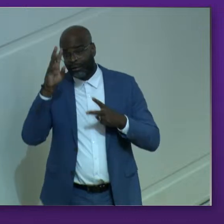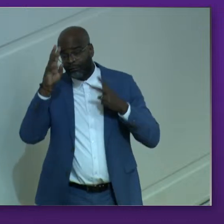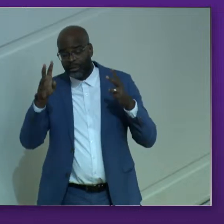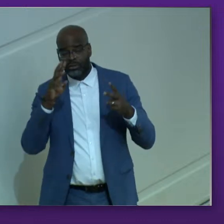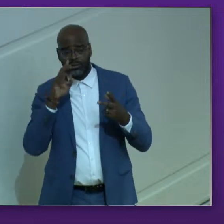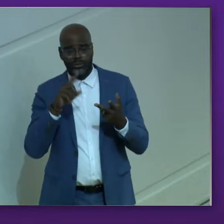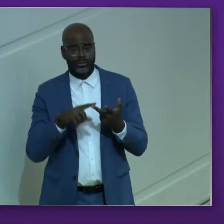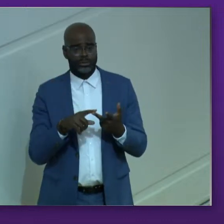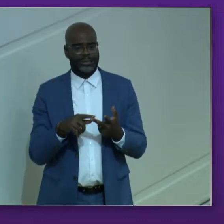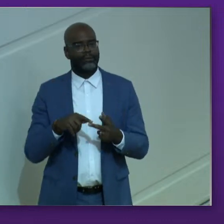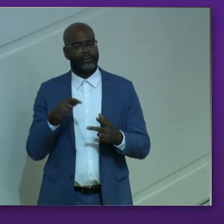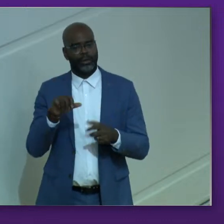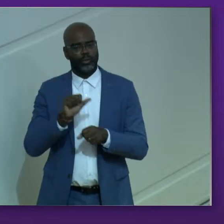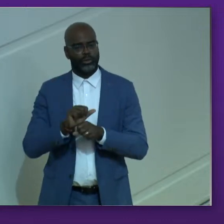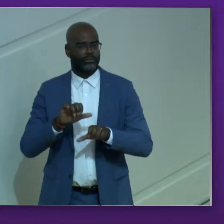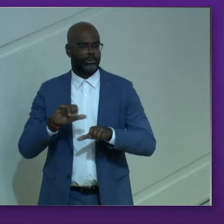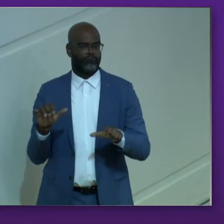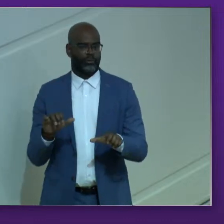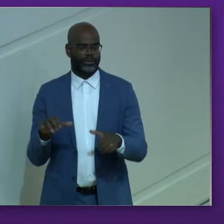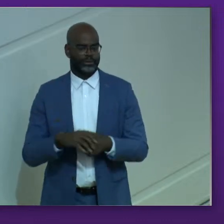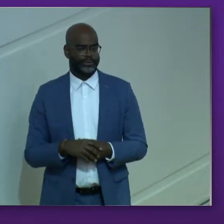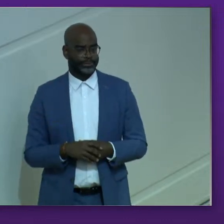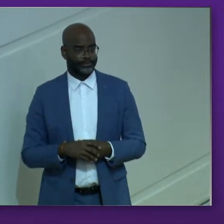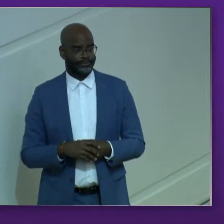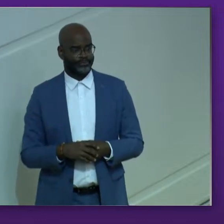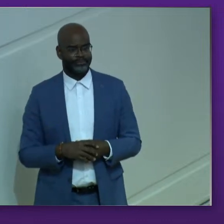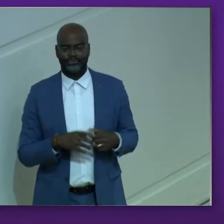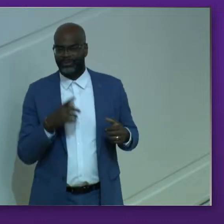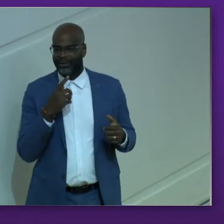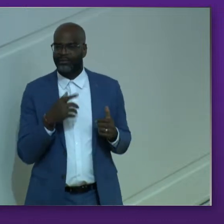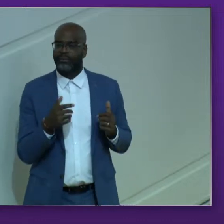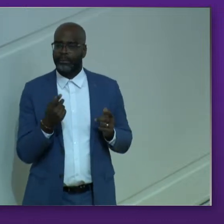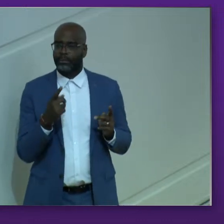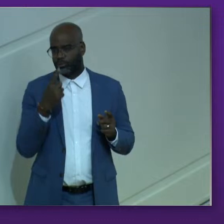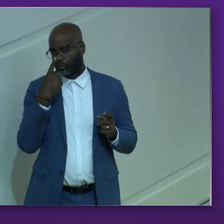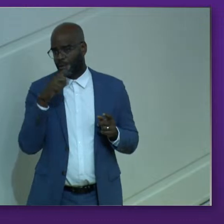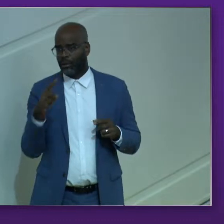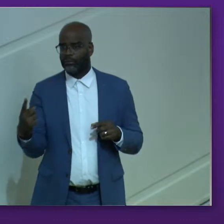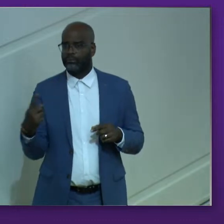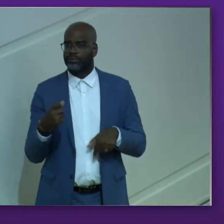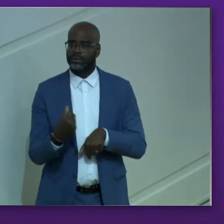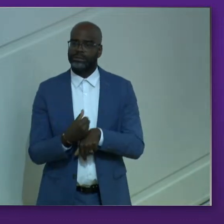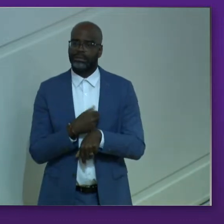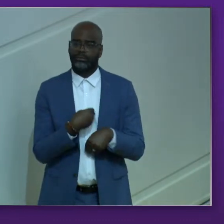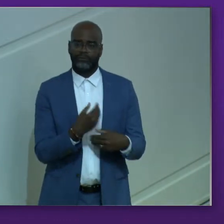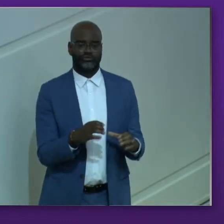OUTSTANDING STAFF AWARDS PROVIDE THE COLLEGE COMMUNITY WITH THE OPPORTUNITY TO